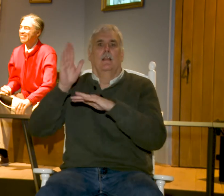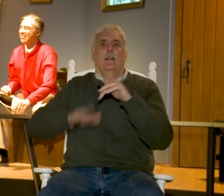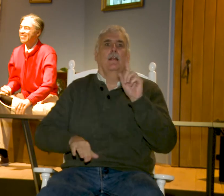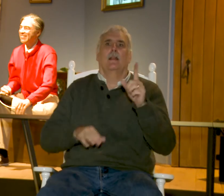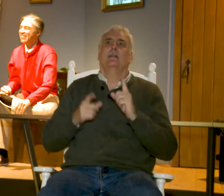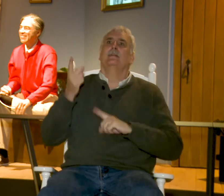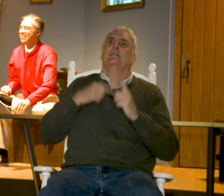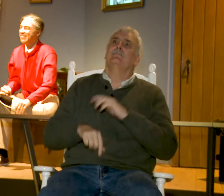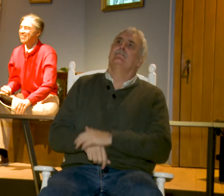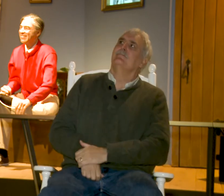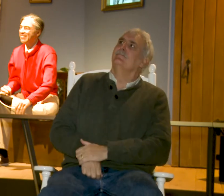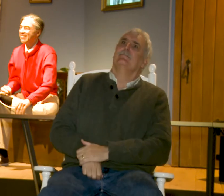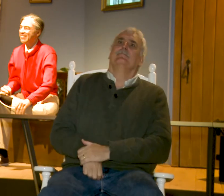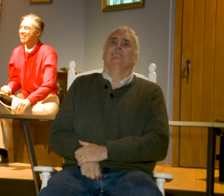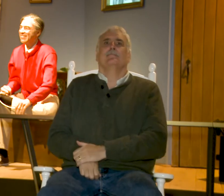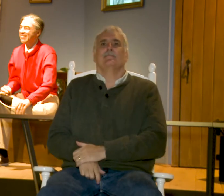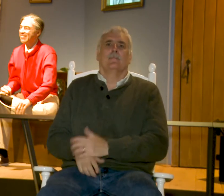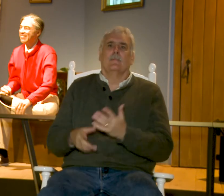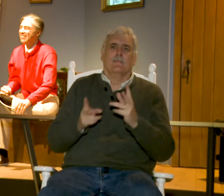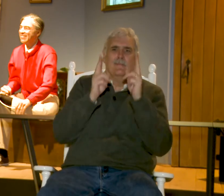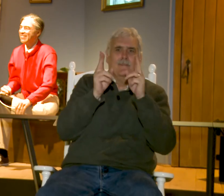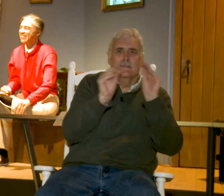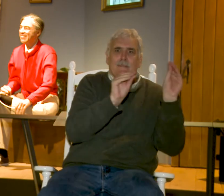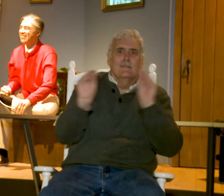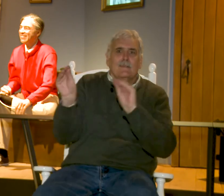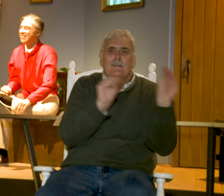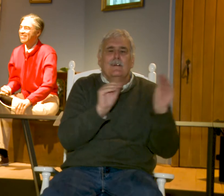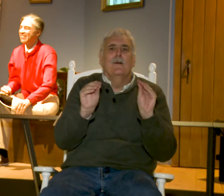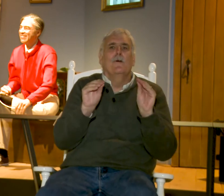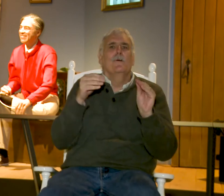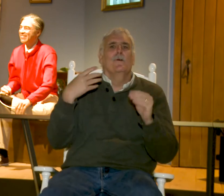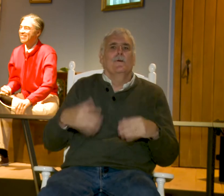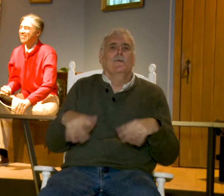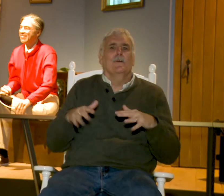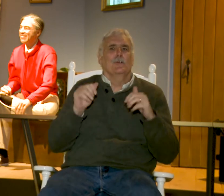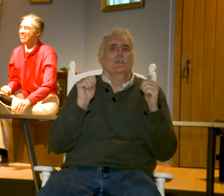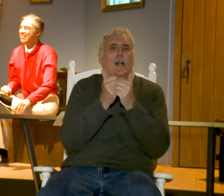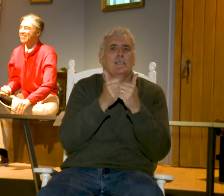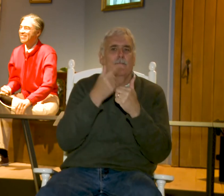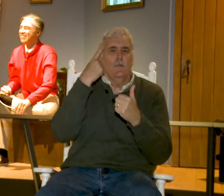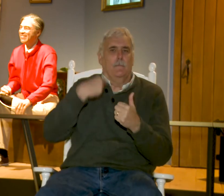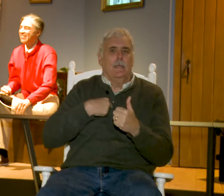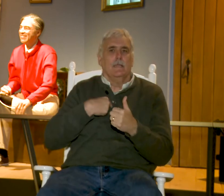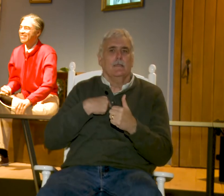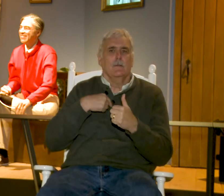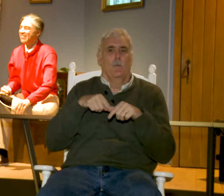It was better than the signer waiting for their turn. With the editing, I could keep the action moving. Wow, that challenged me.